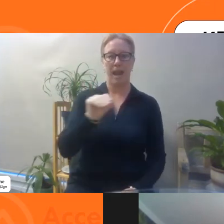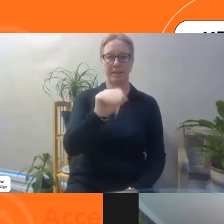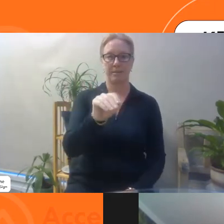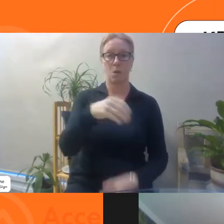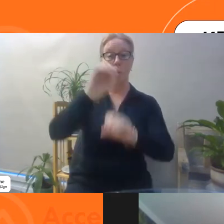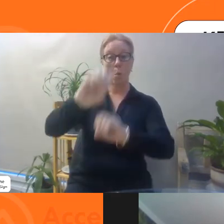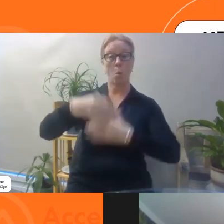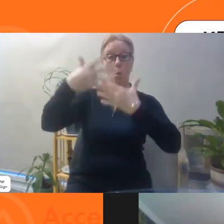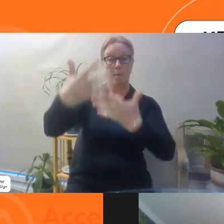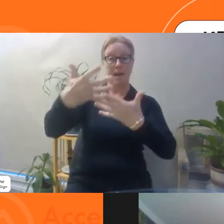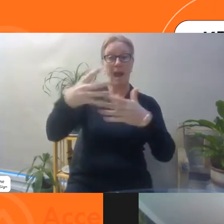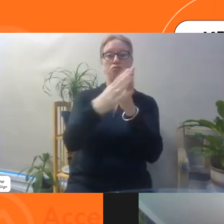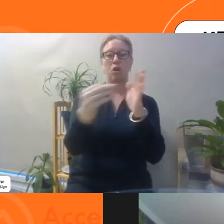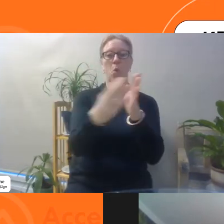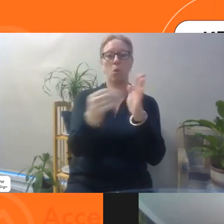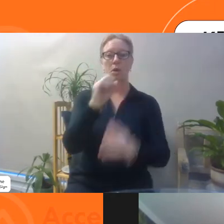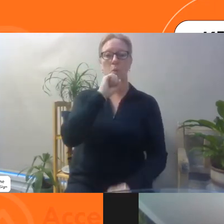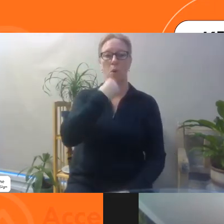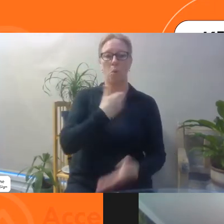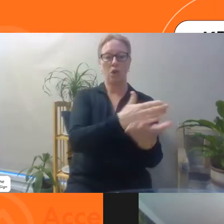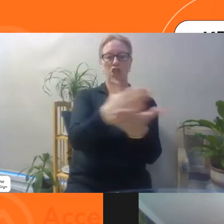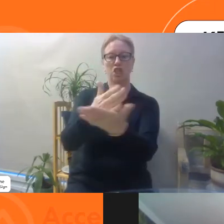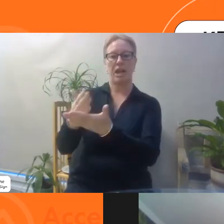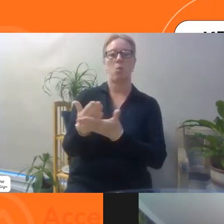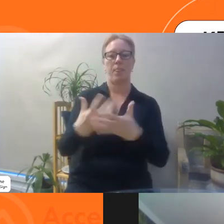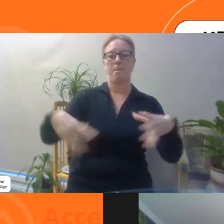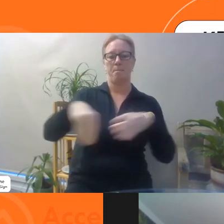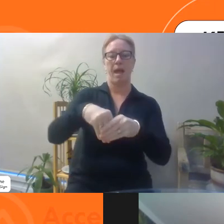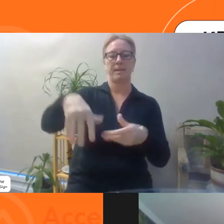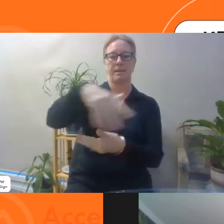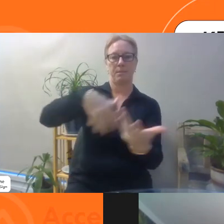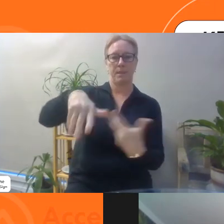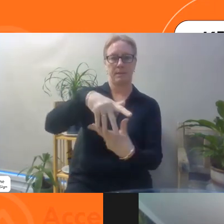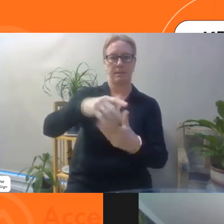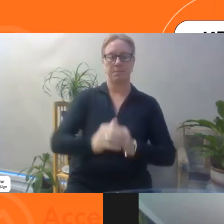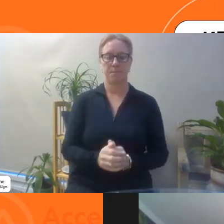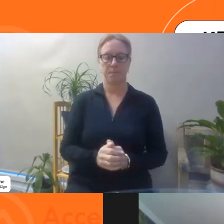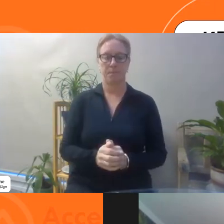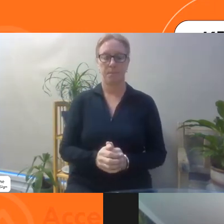be recorded and shared with participants. By remaining, you are consenting